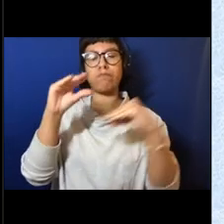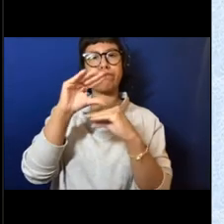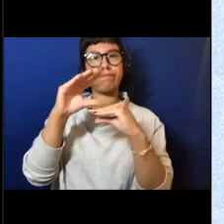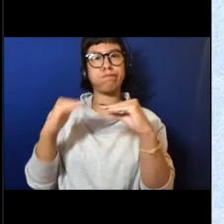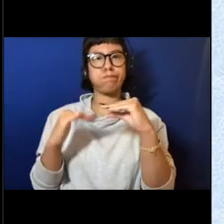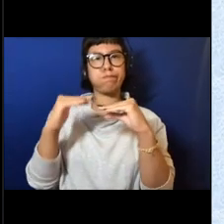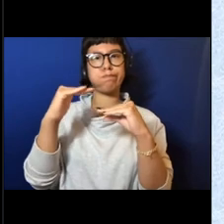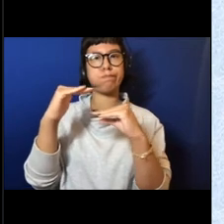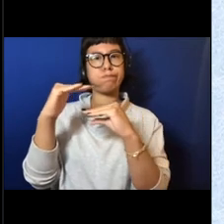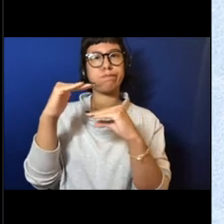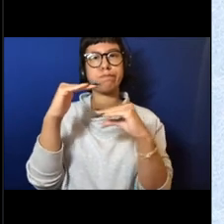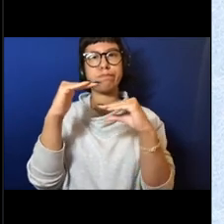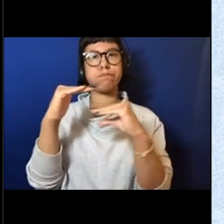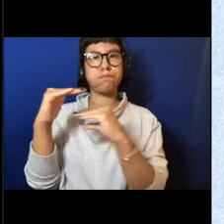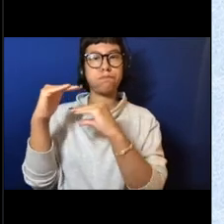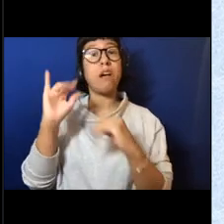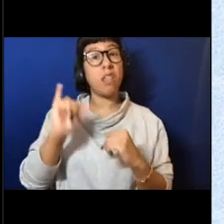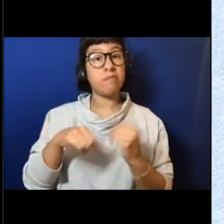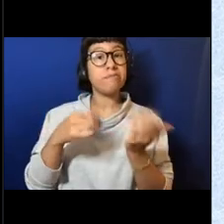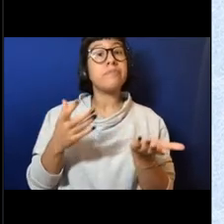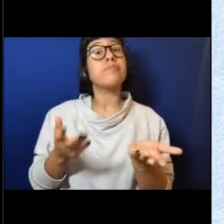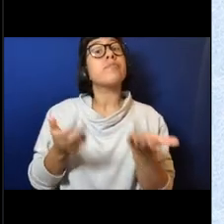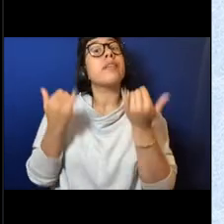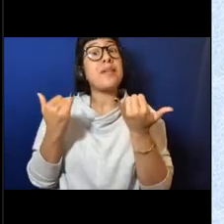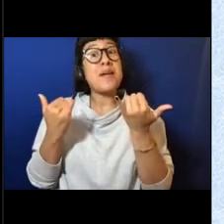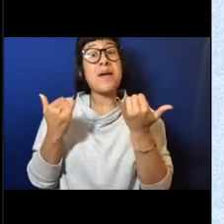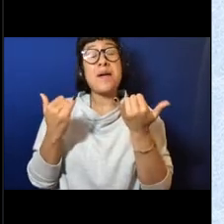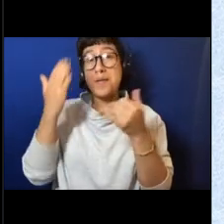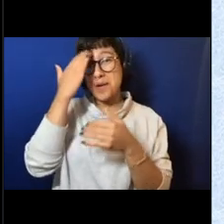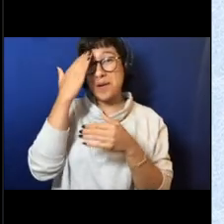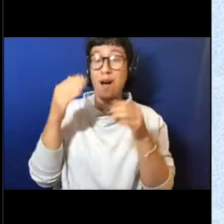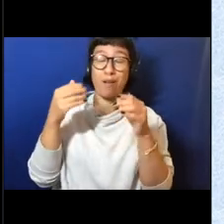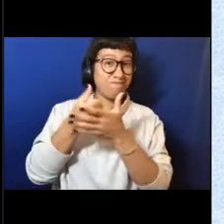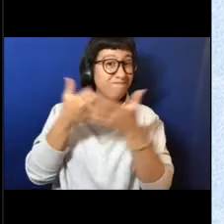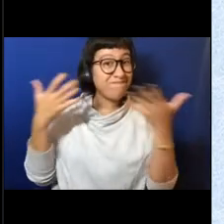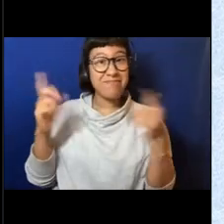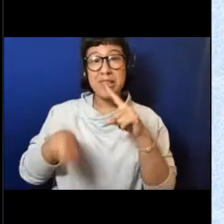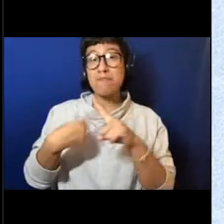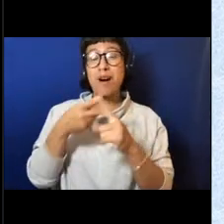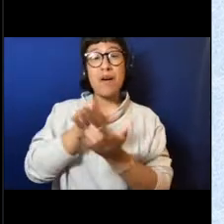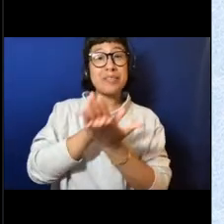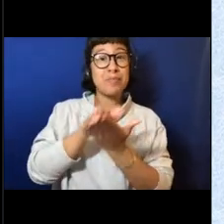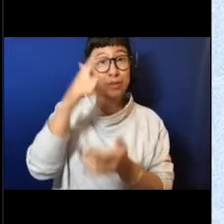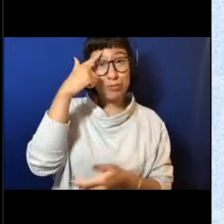So now you guys need to know lots about oysters. But if you wanted to start your own oyster farm,